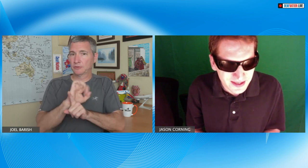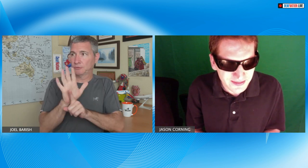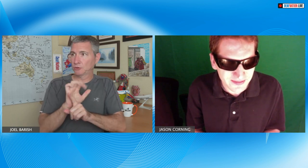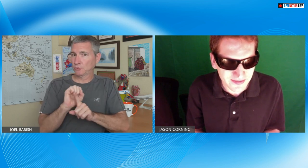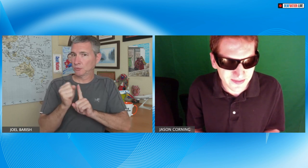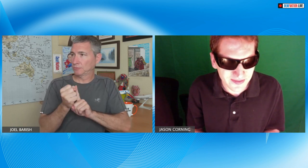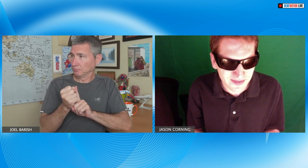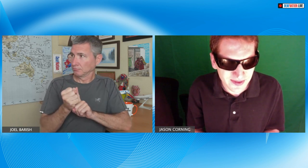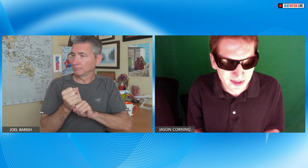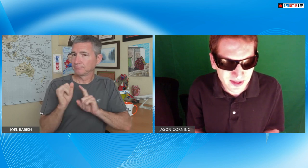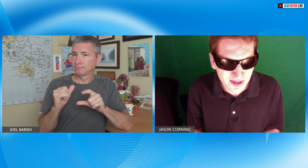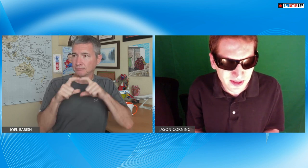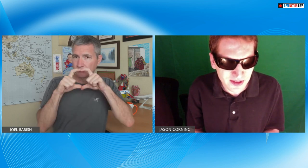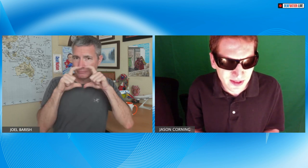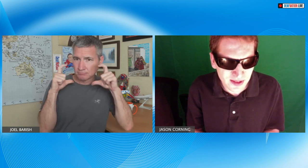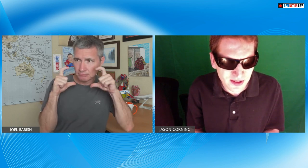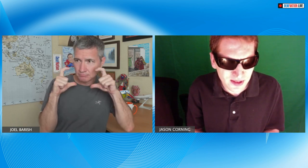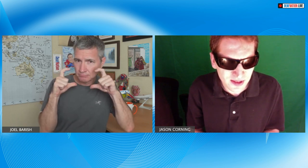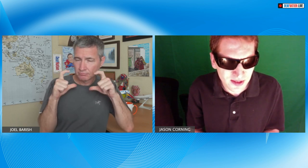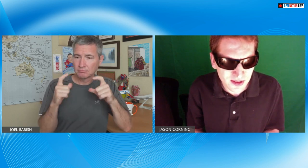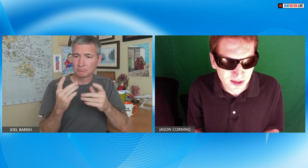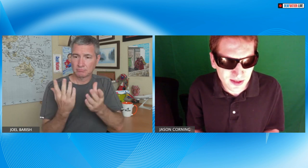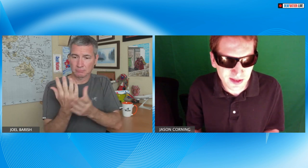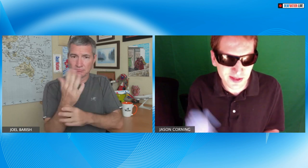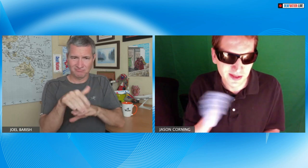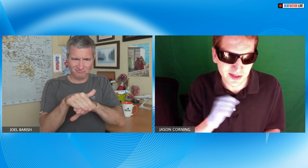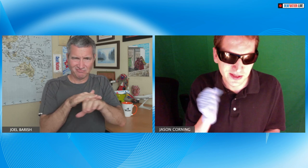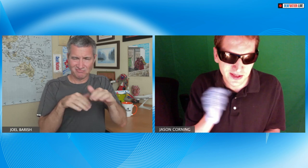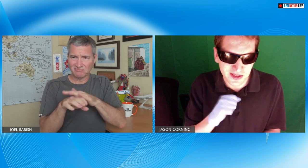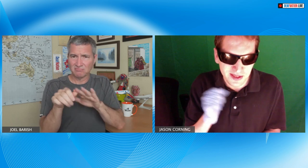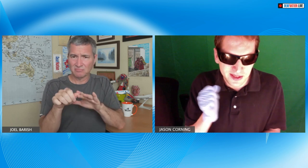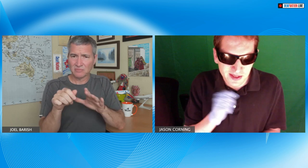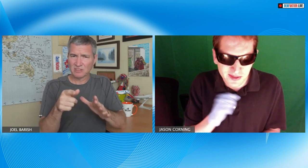With the COVID-19 situation, we have to wear a mask and glove